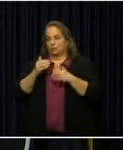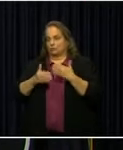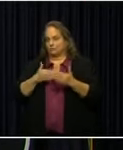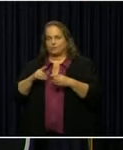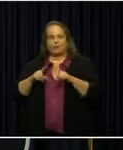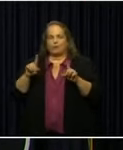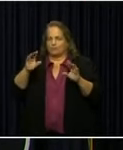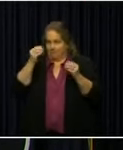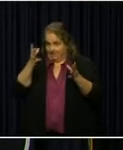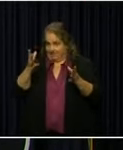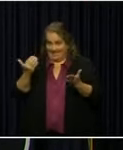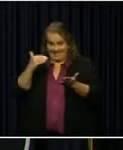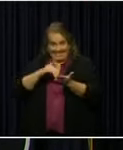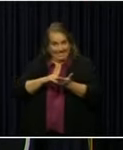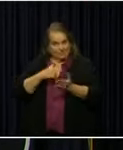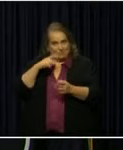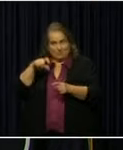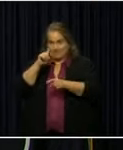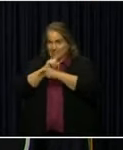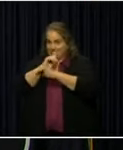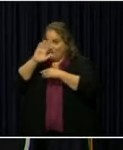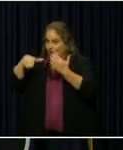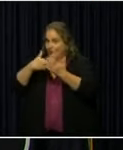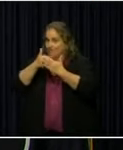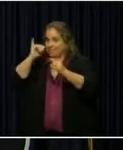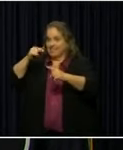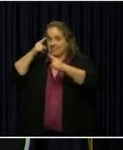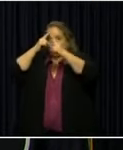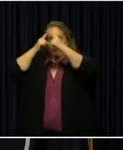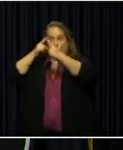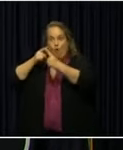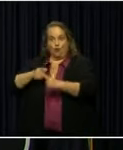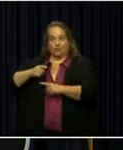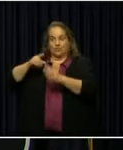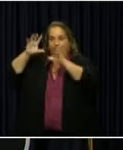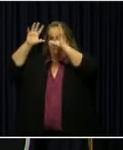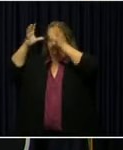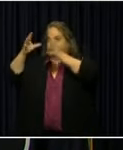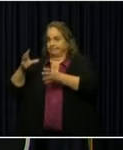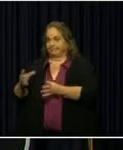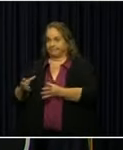PROBABLY HAD A NUMBER CAUSES ON